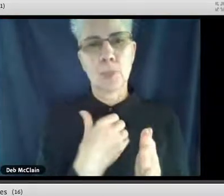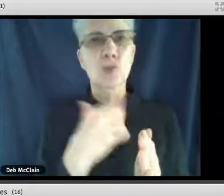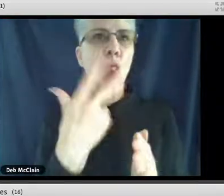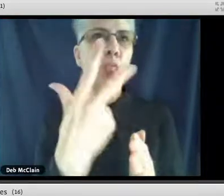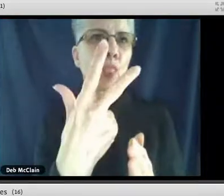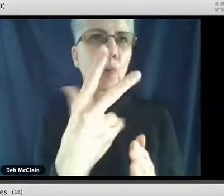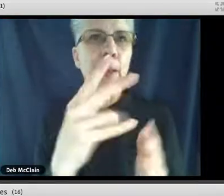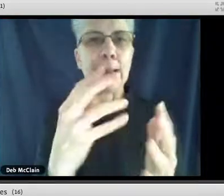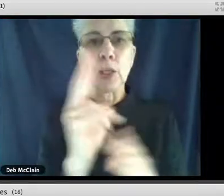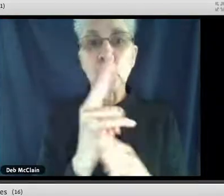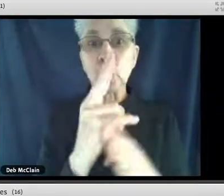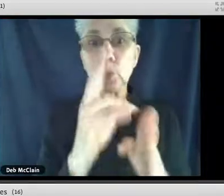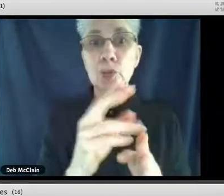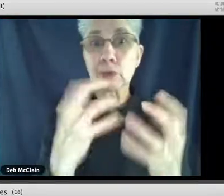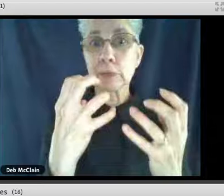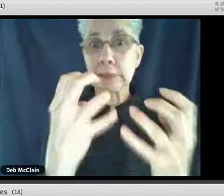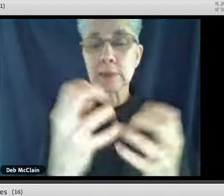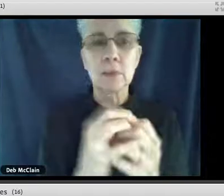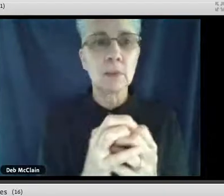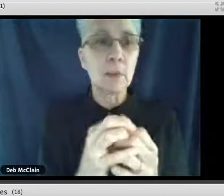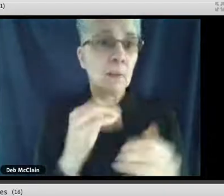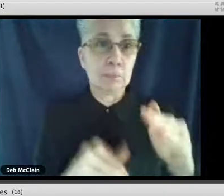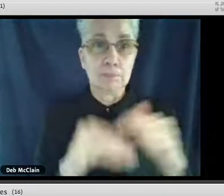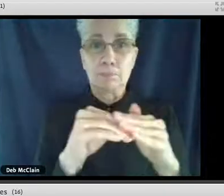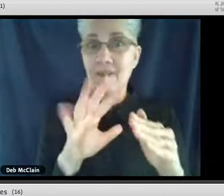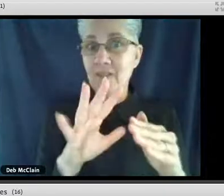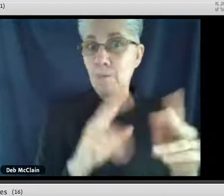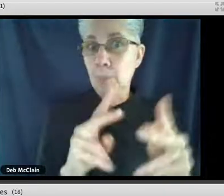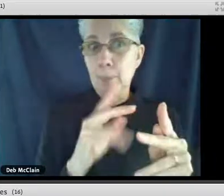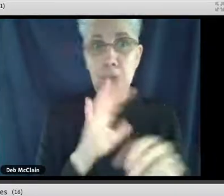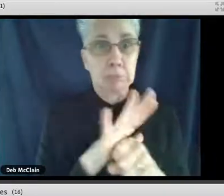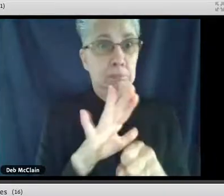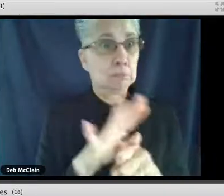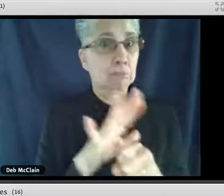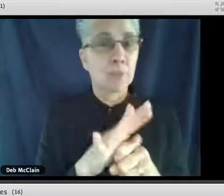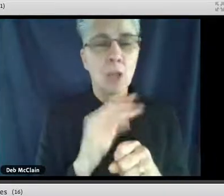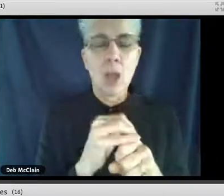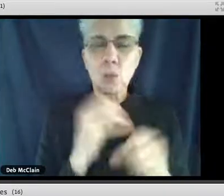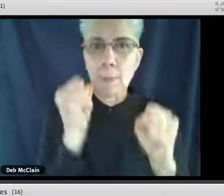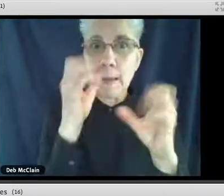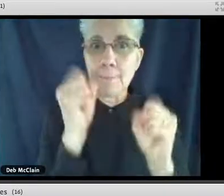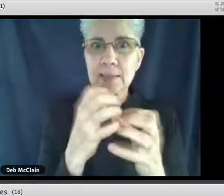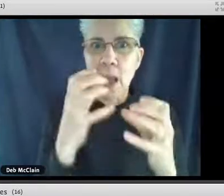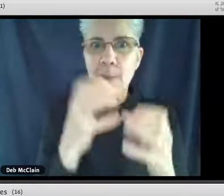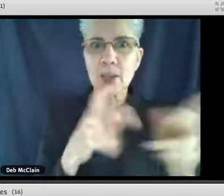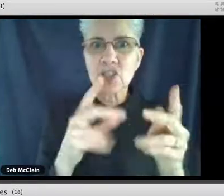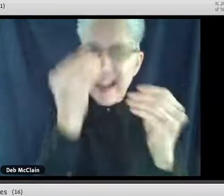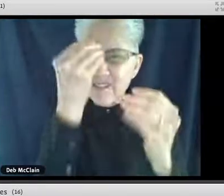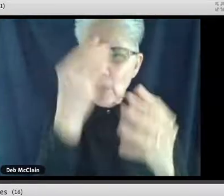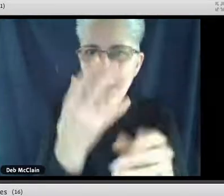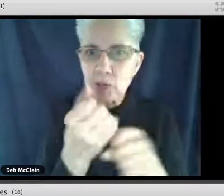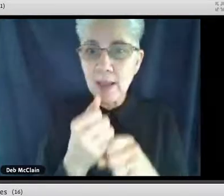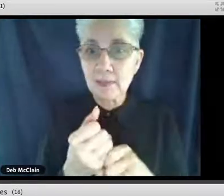that's probably all you need is five people. You will be amazed at how much information you can get even from one person.